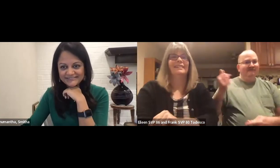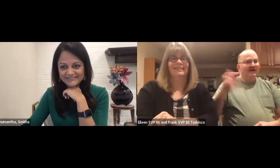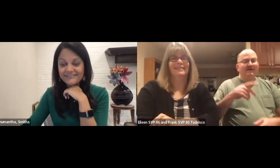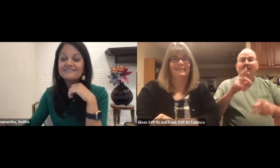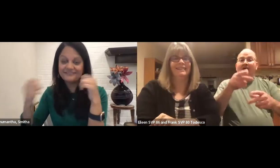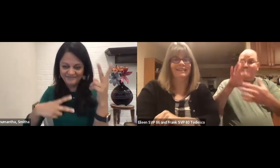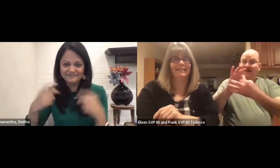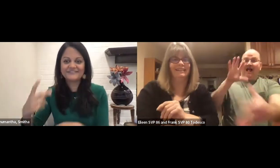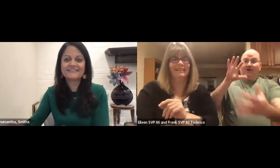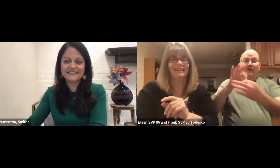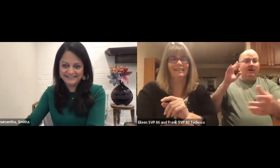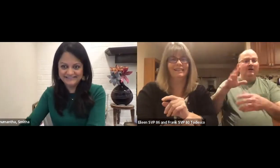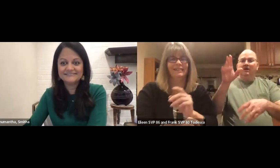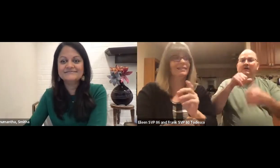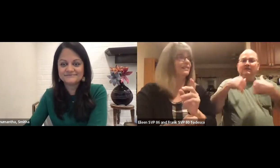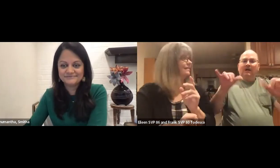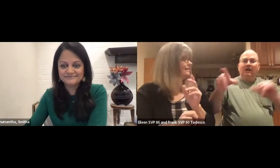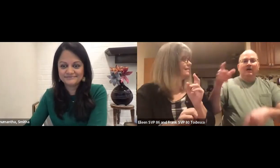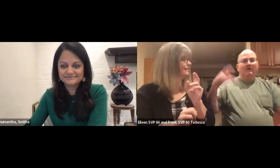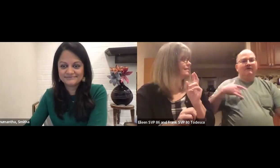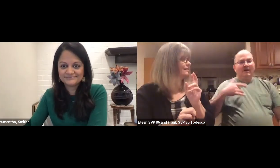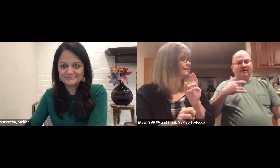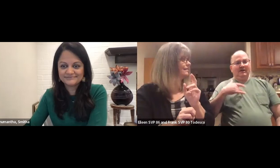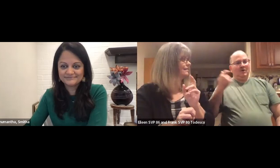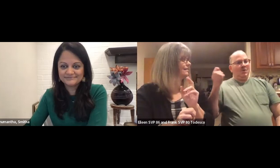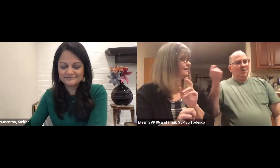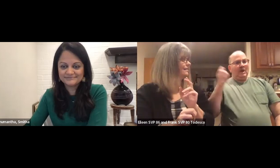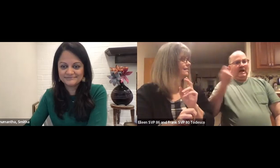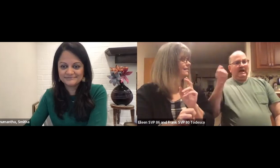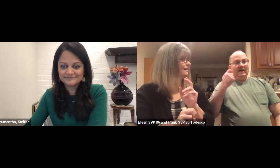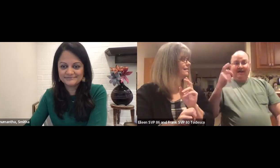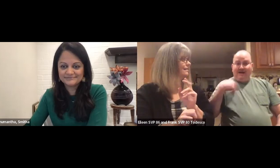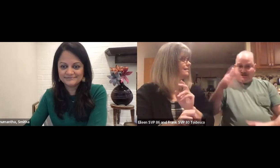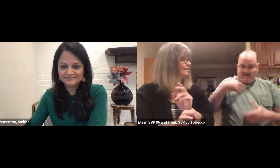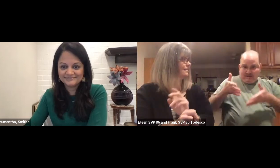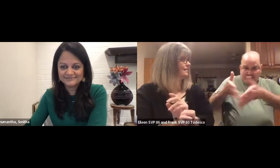No. I would say about half and half. The idea of letting go is tough